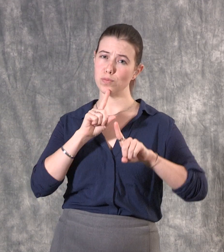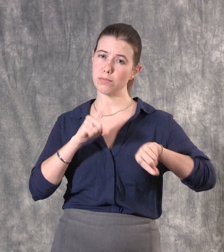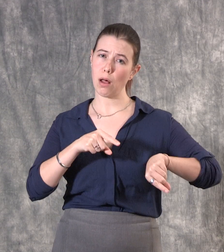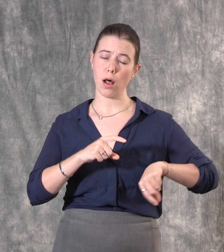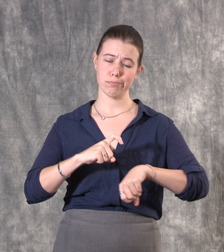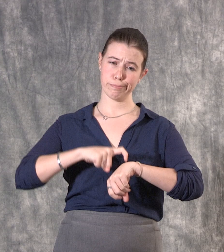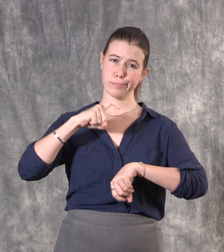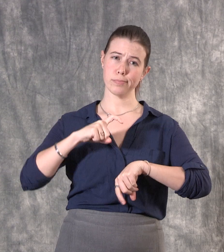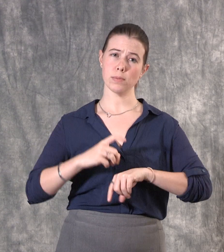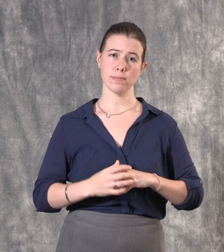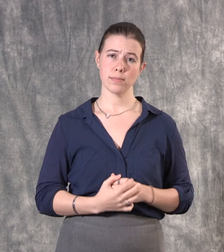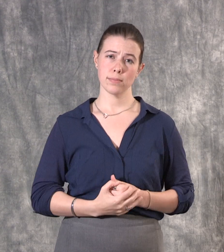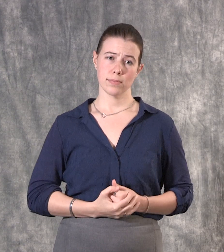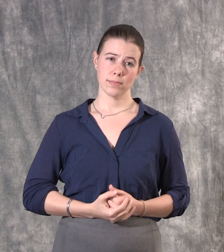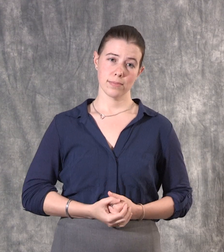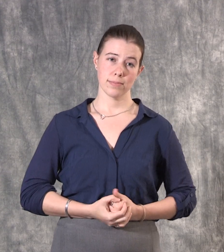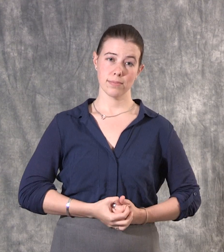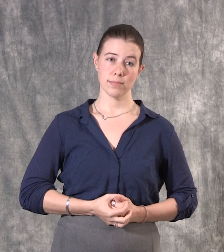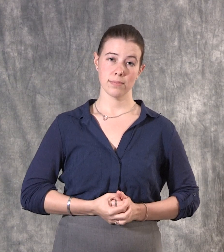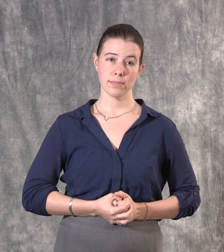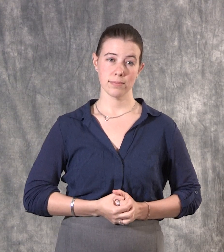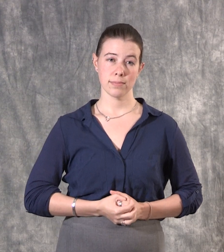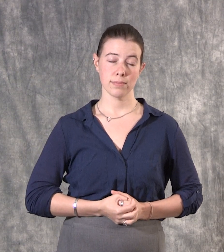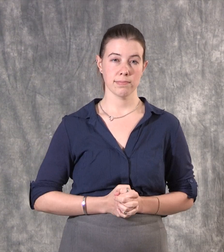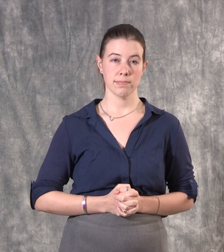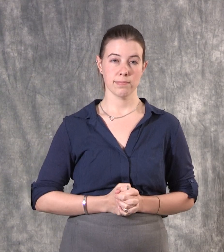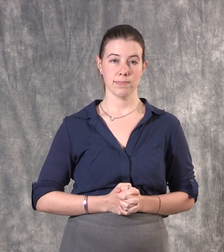employer respond in a reasonable time.